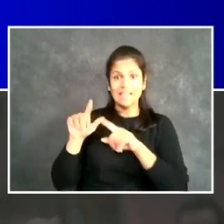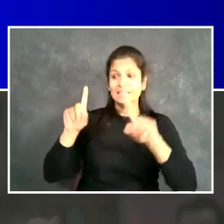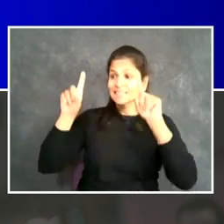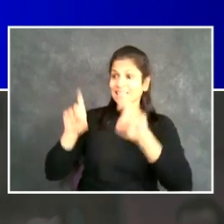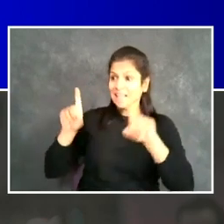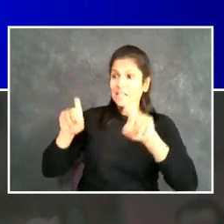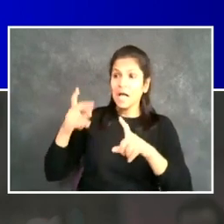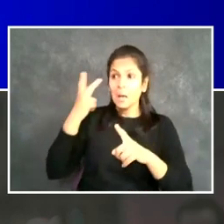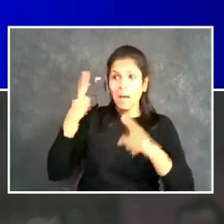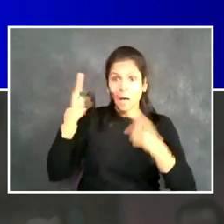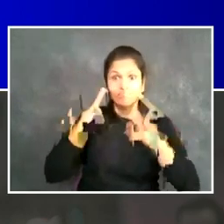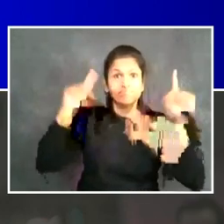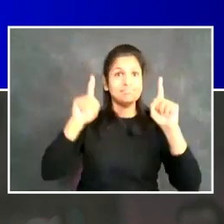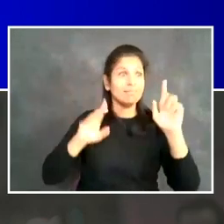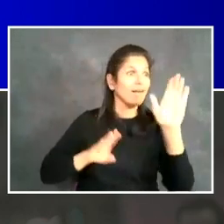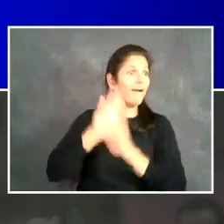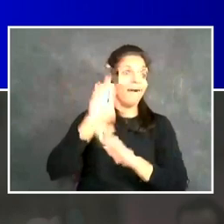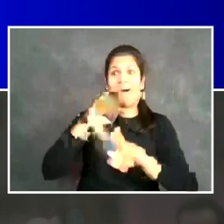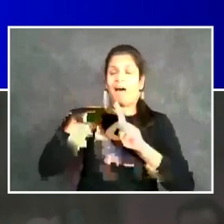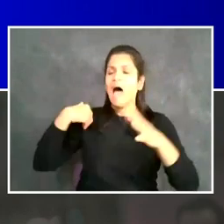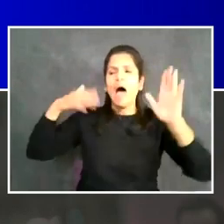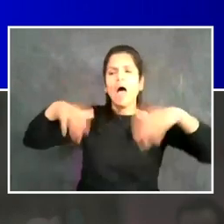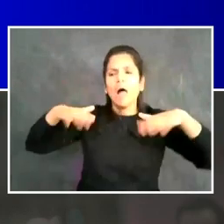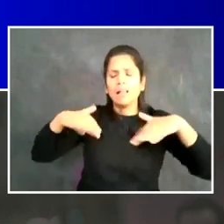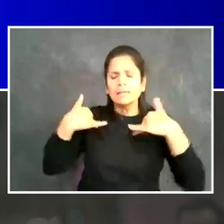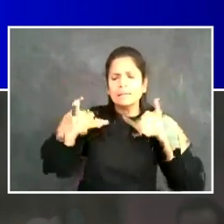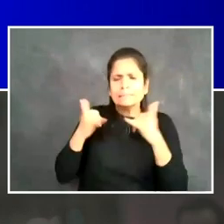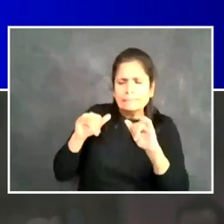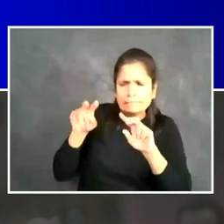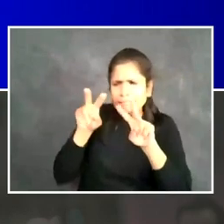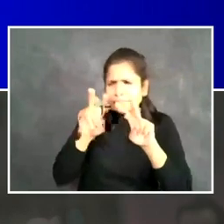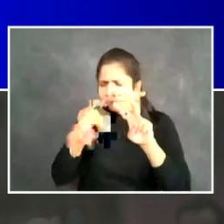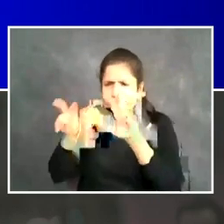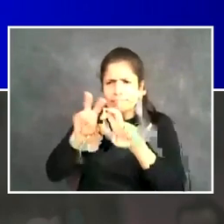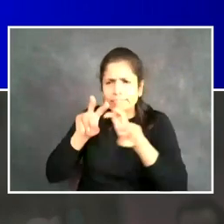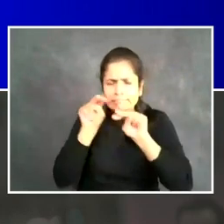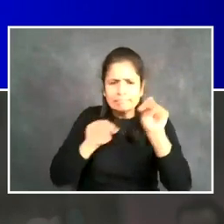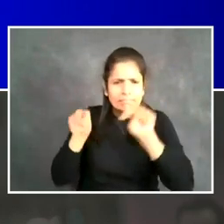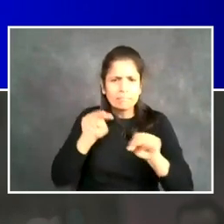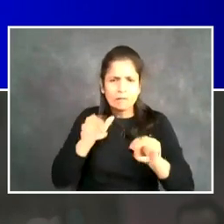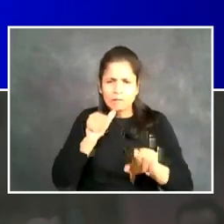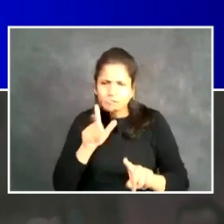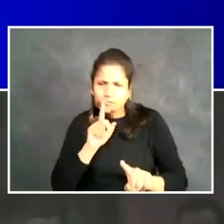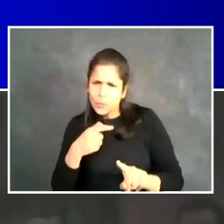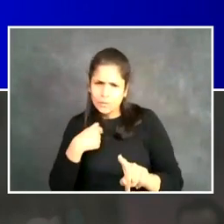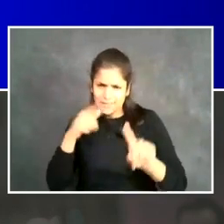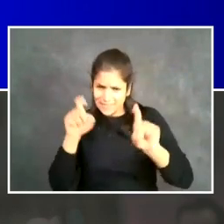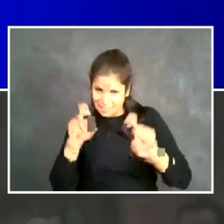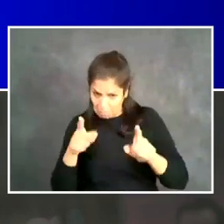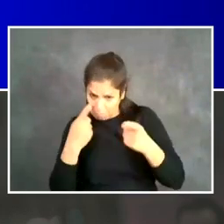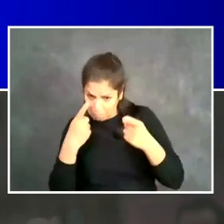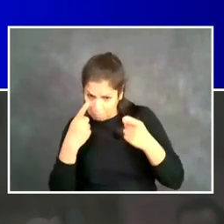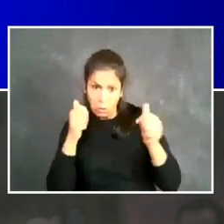TESTING. BUT HERE IS WHAT WE DO UNDERSTAND.